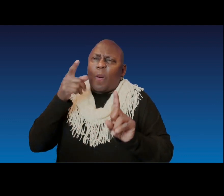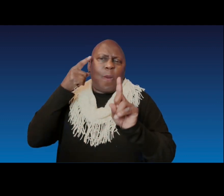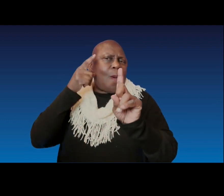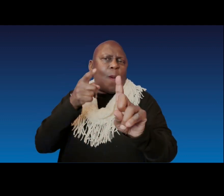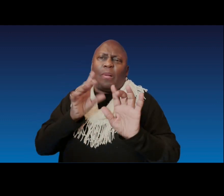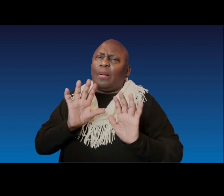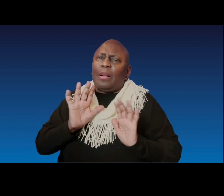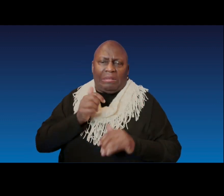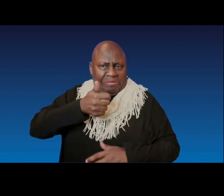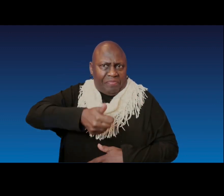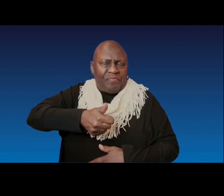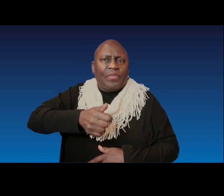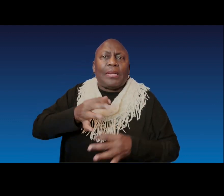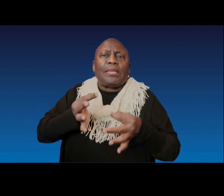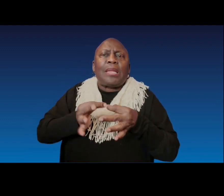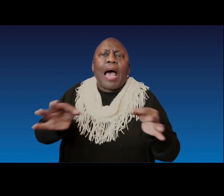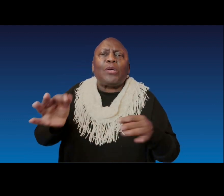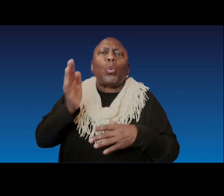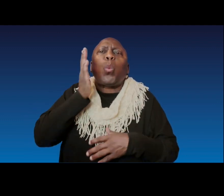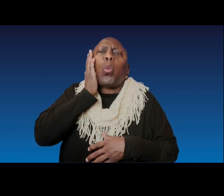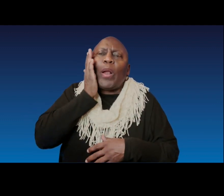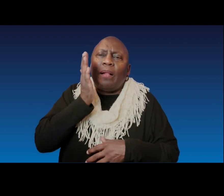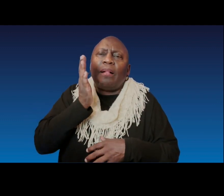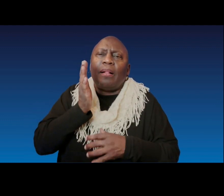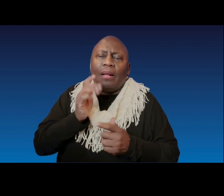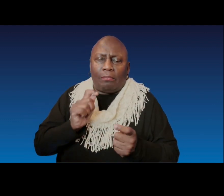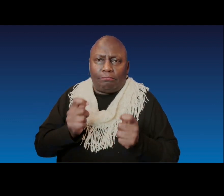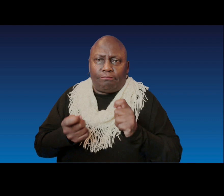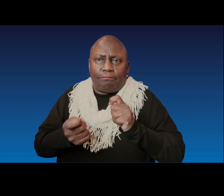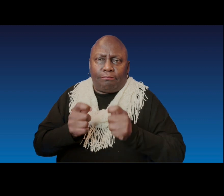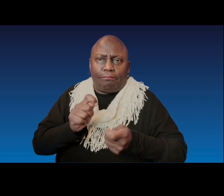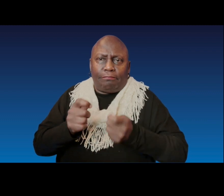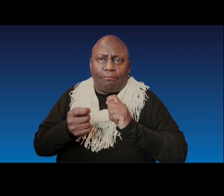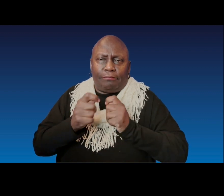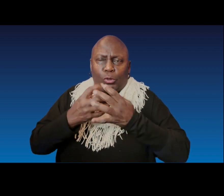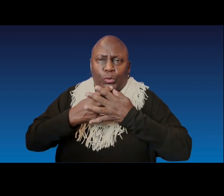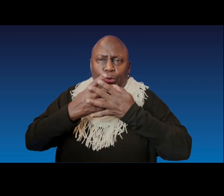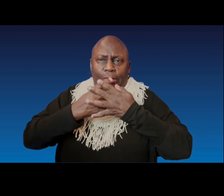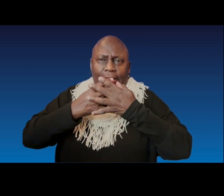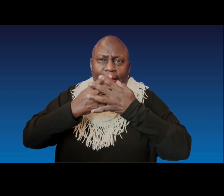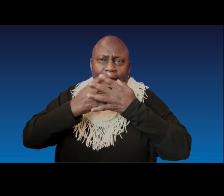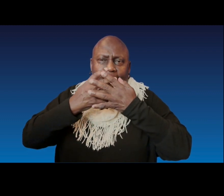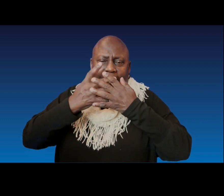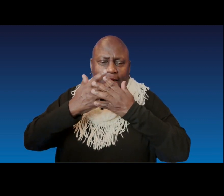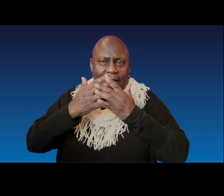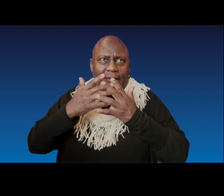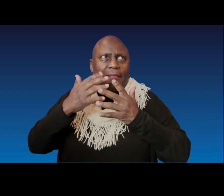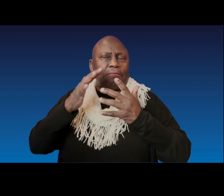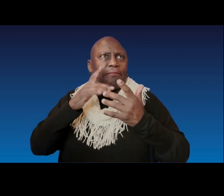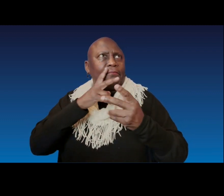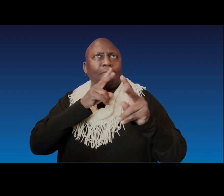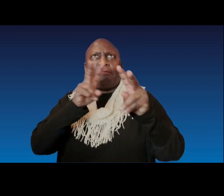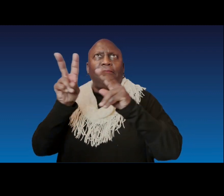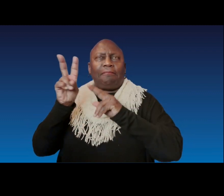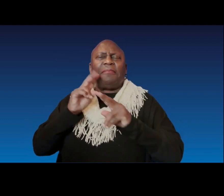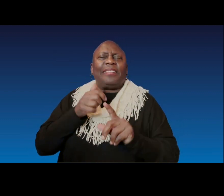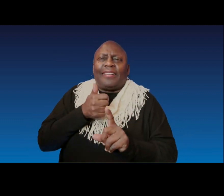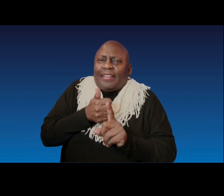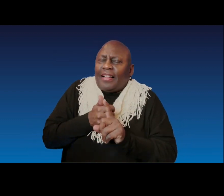The child will self adapt language and screen the information. The child will see how things are communicated around them